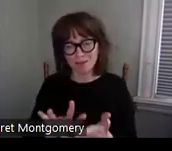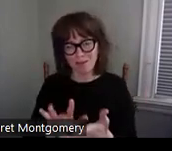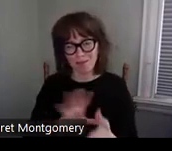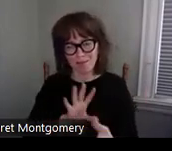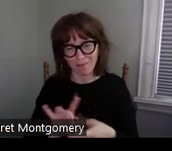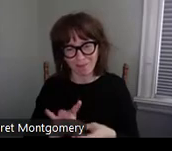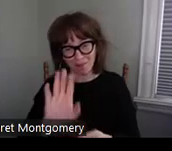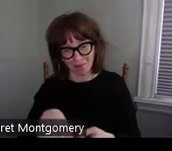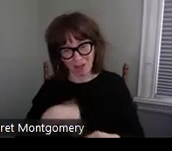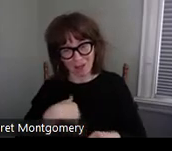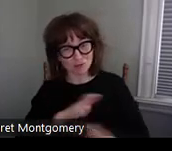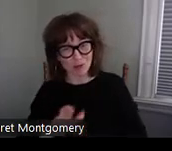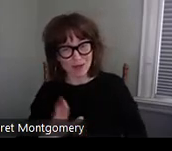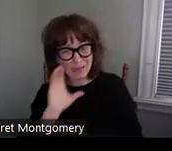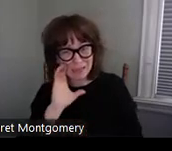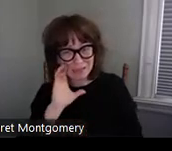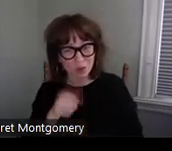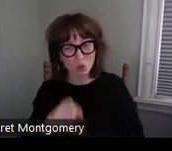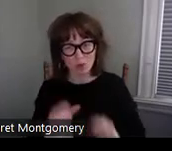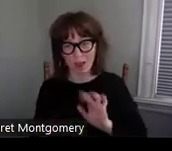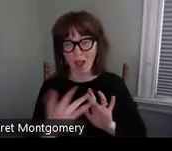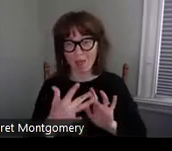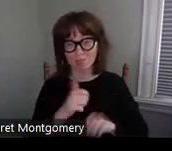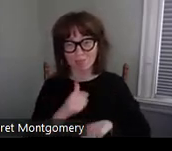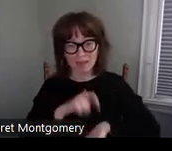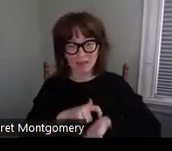they'd like to share while emotional abusers may convince people that they deserve to be